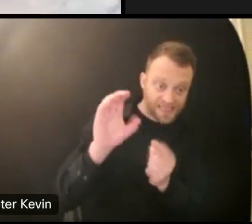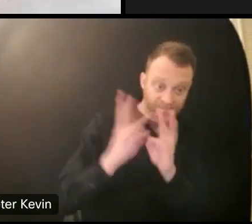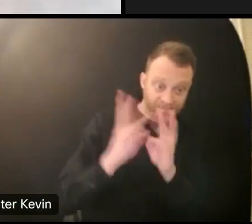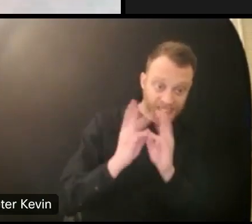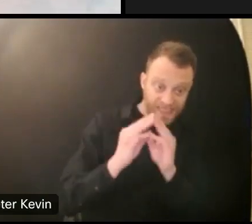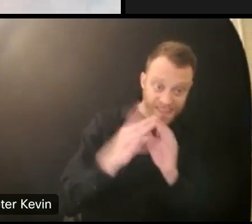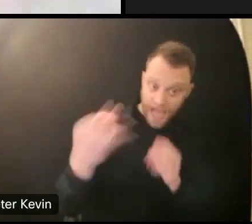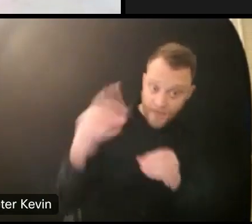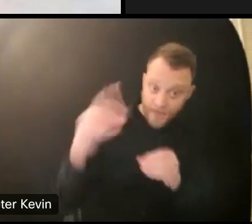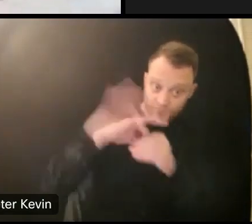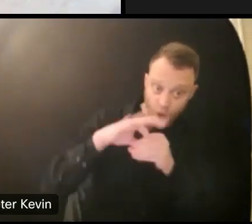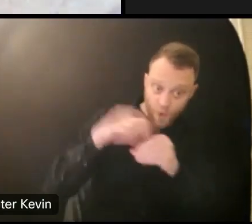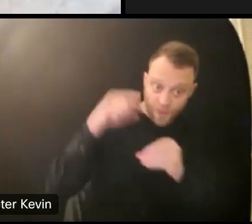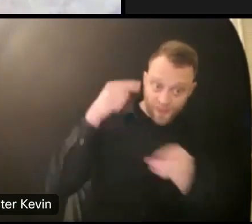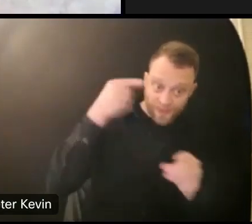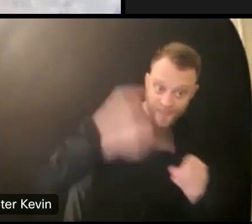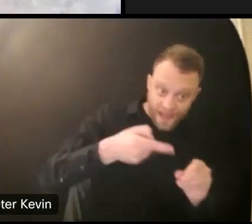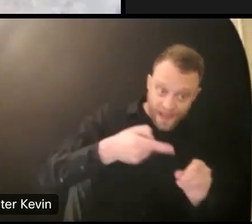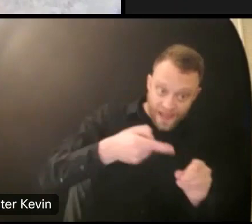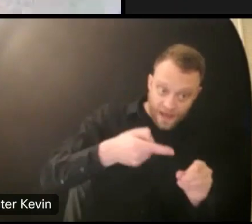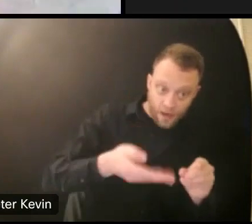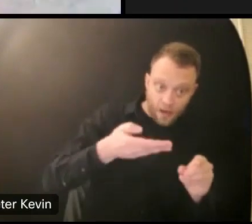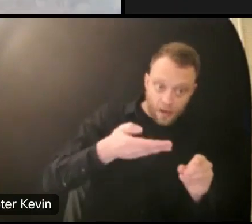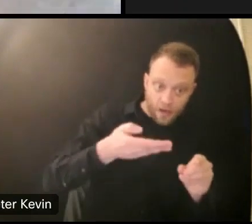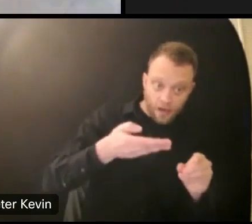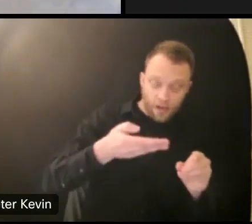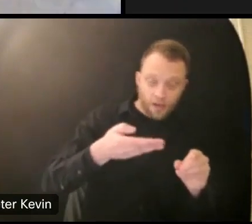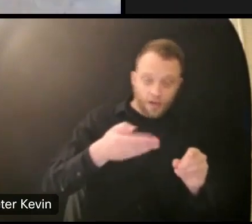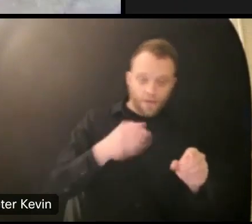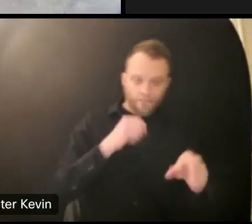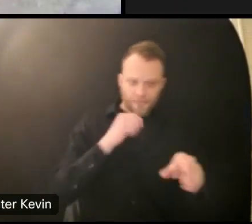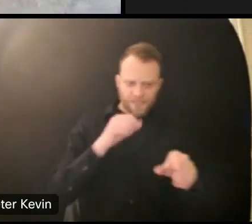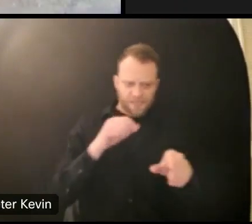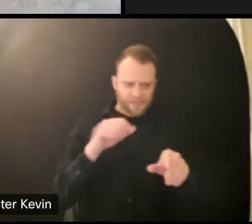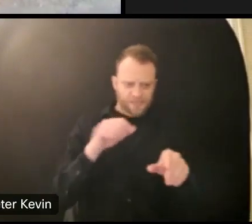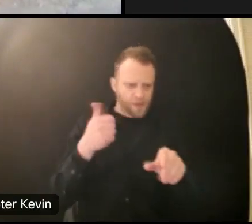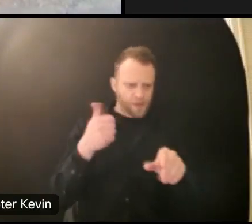to get back to something that was earlier - I forgot the gentleman's name - I believe it was,